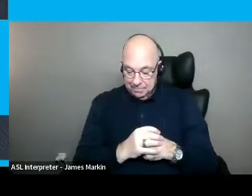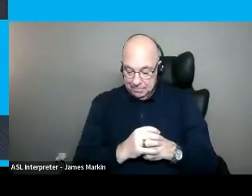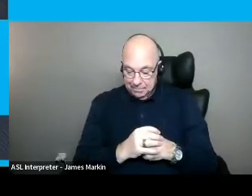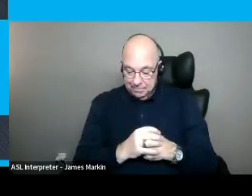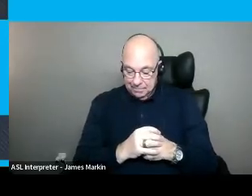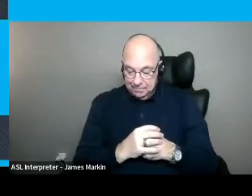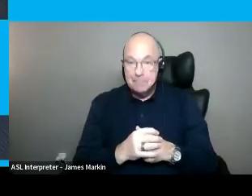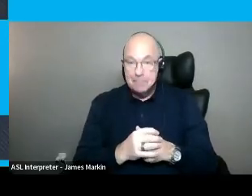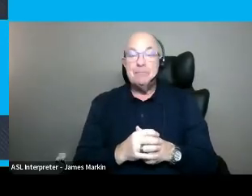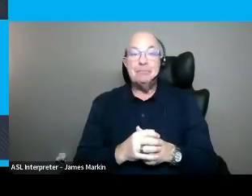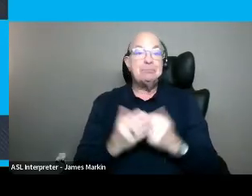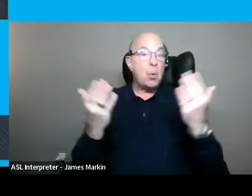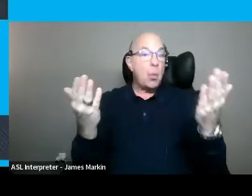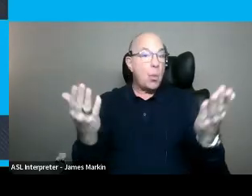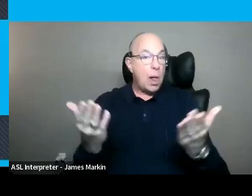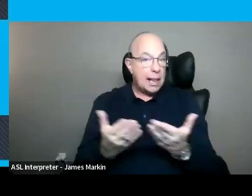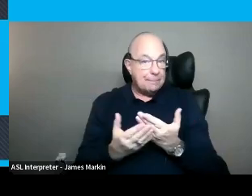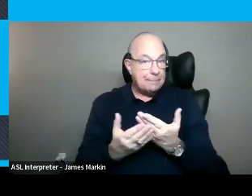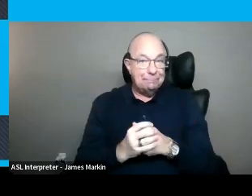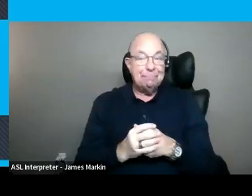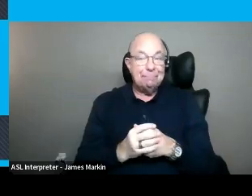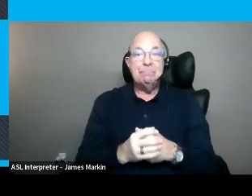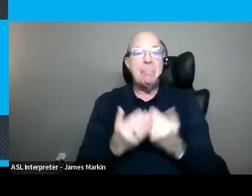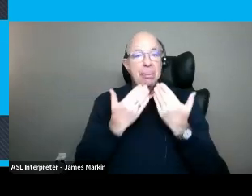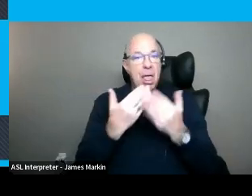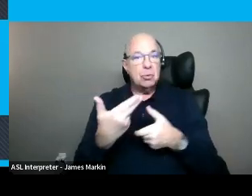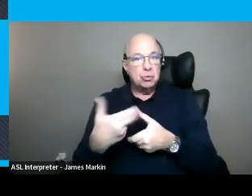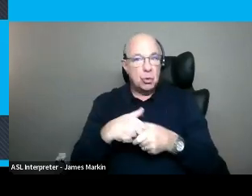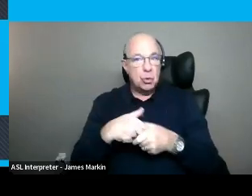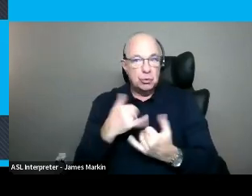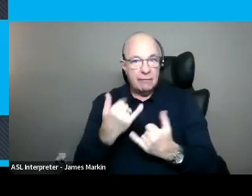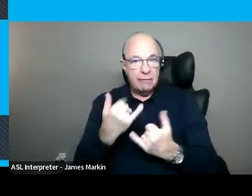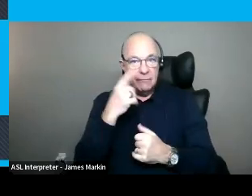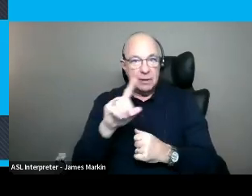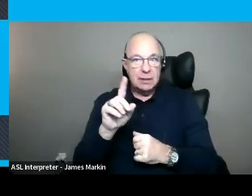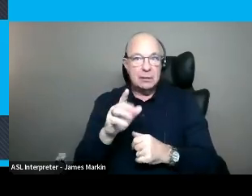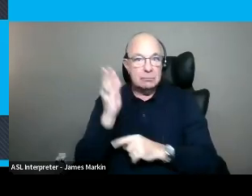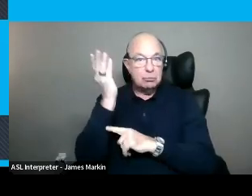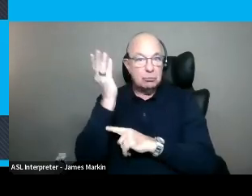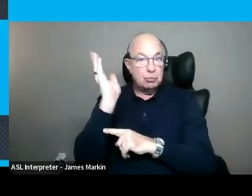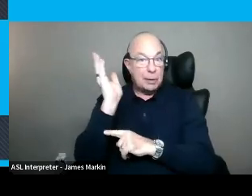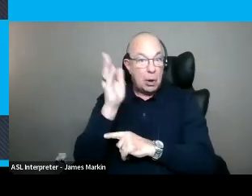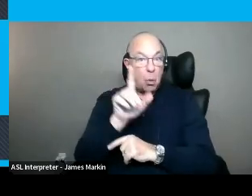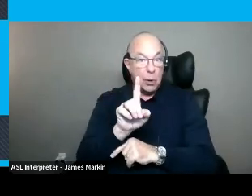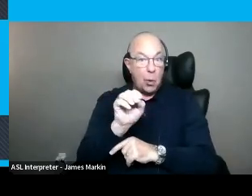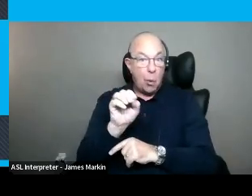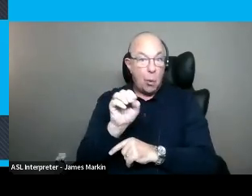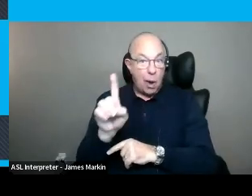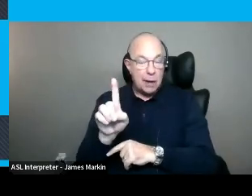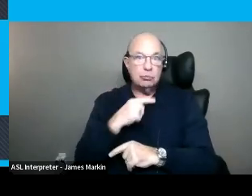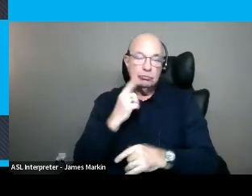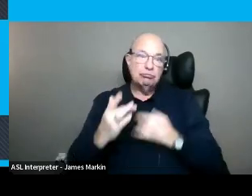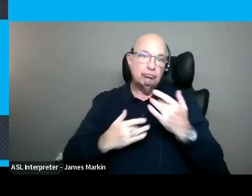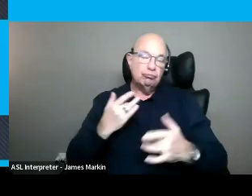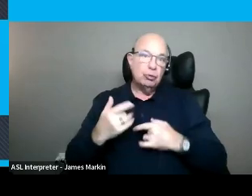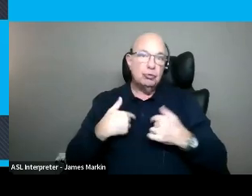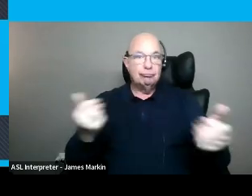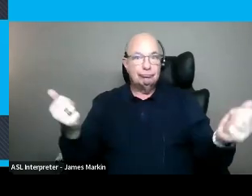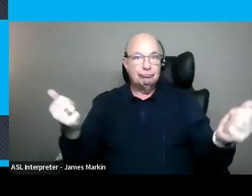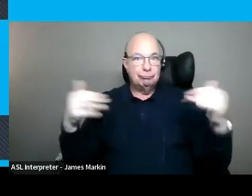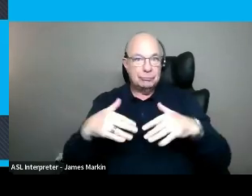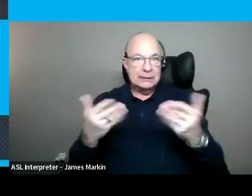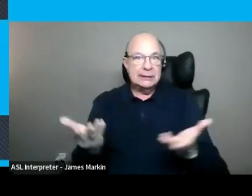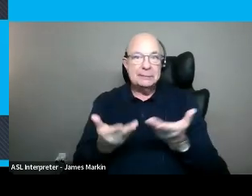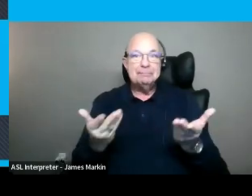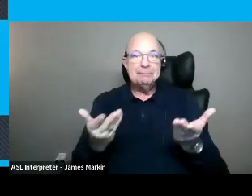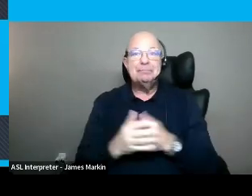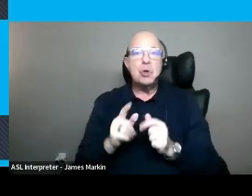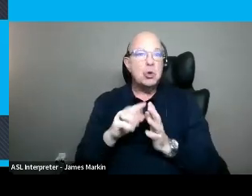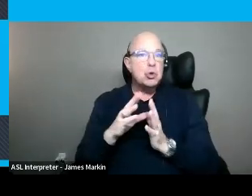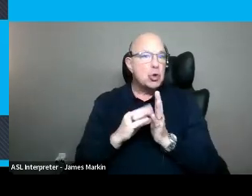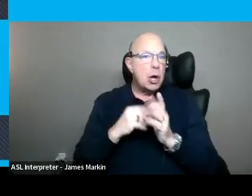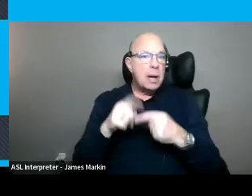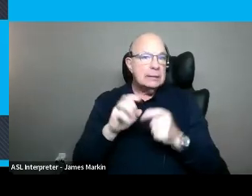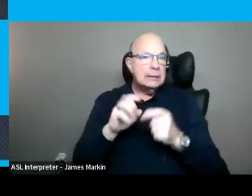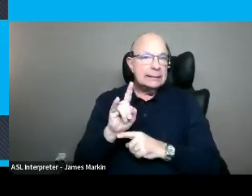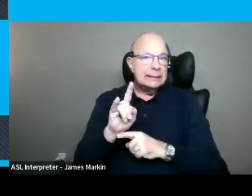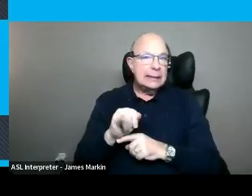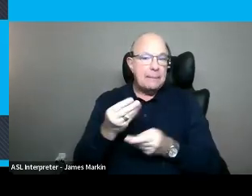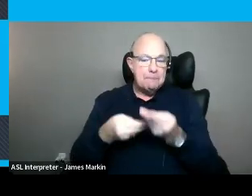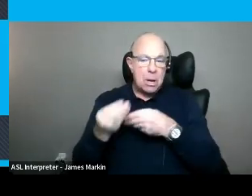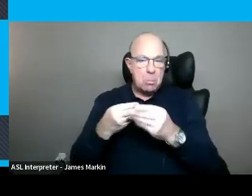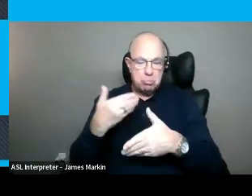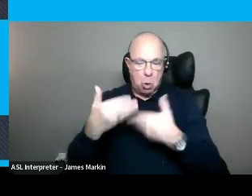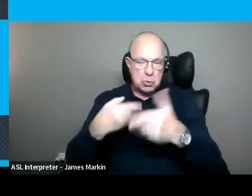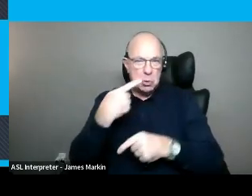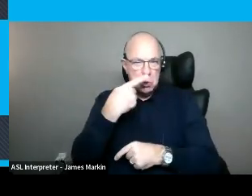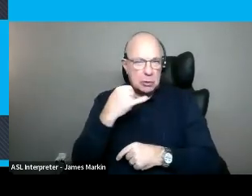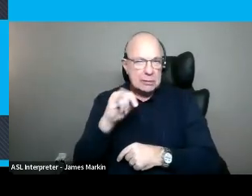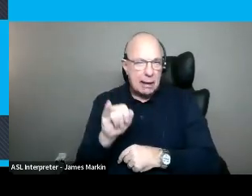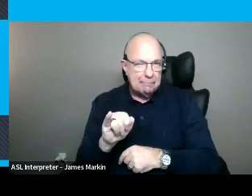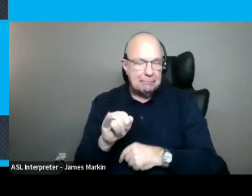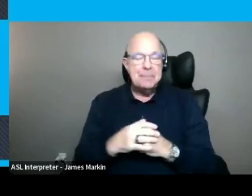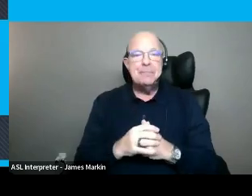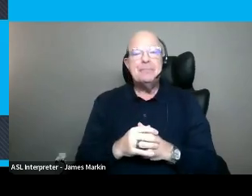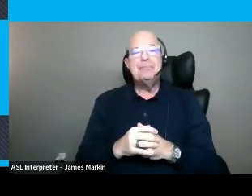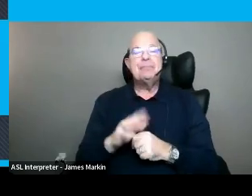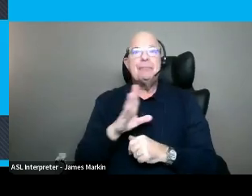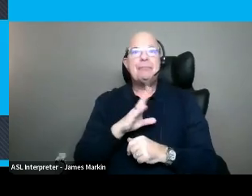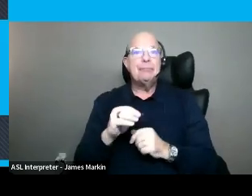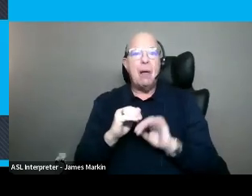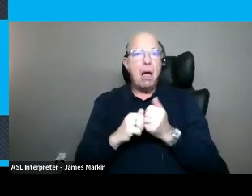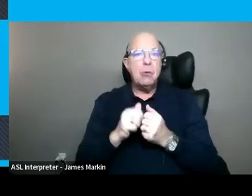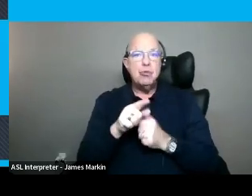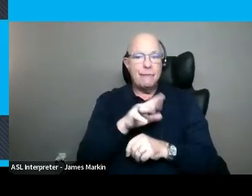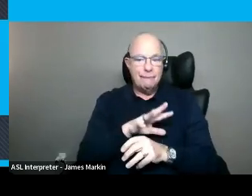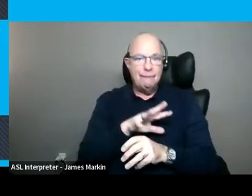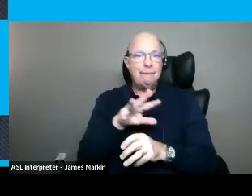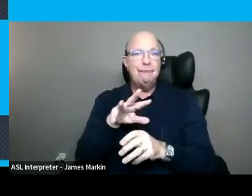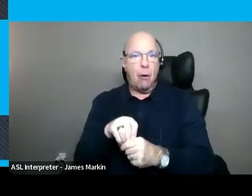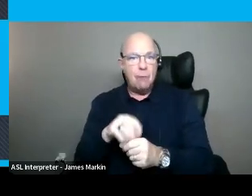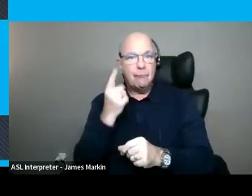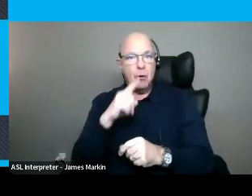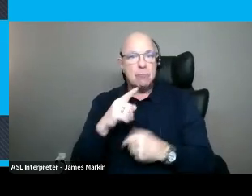Melissa Wong (she/her), SPT: So welcome, everybody. Thank you for joining us today for Deputations 101. We're excited to have you here, to learn about the city budget process and, and also learn how you can get involved in the city budget process.